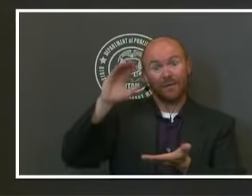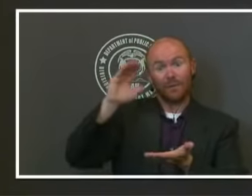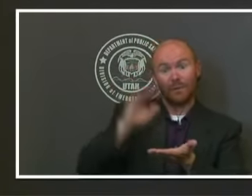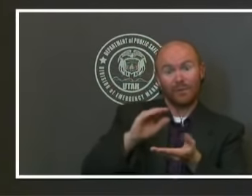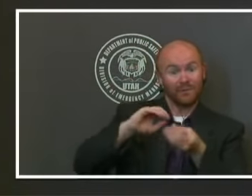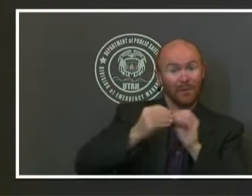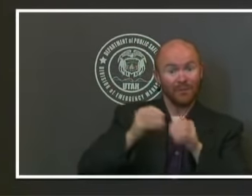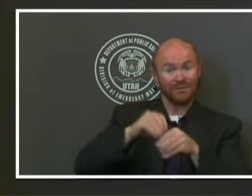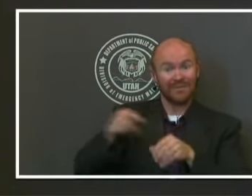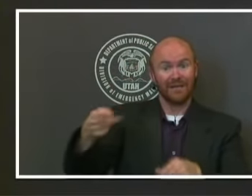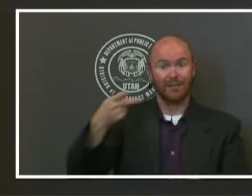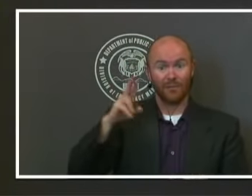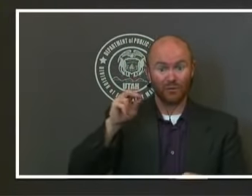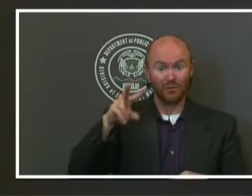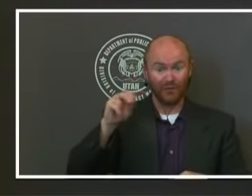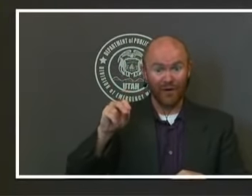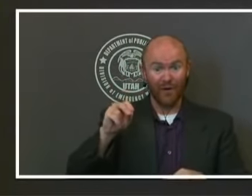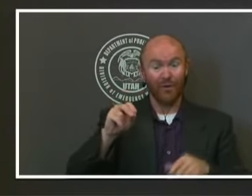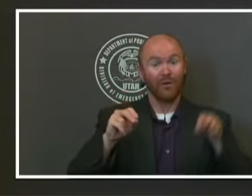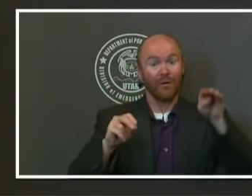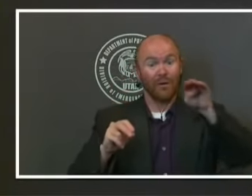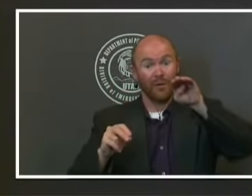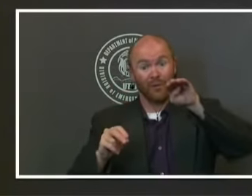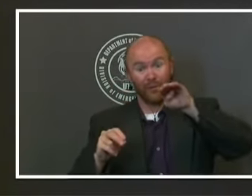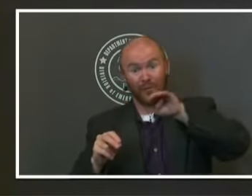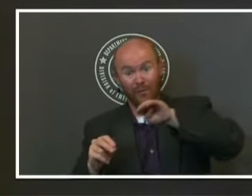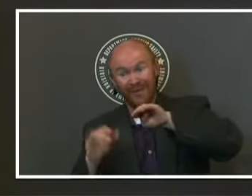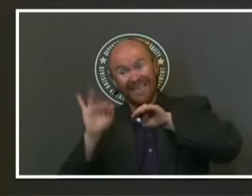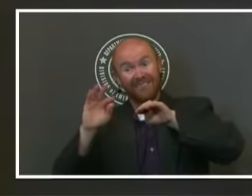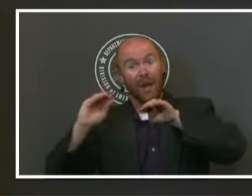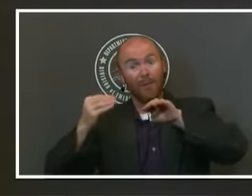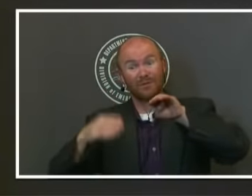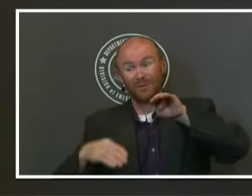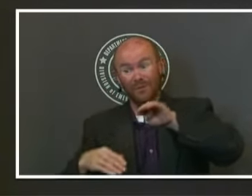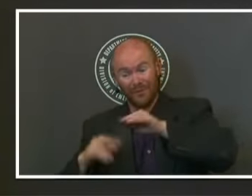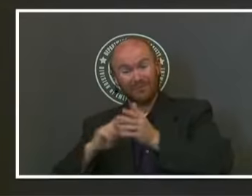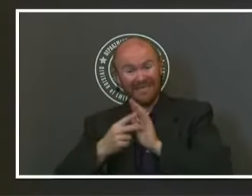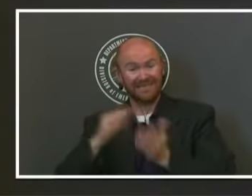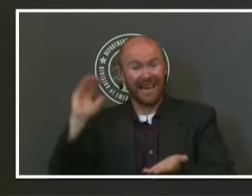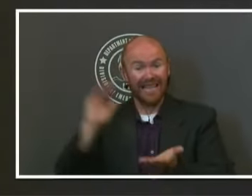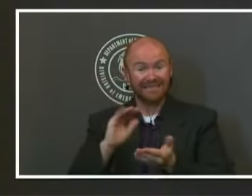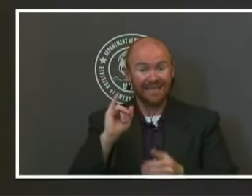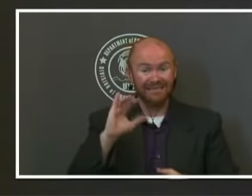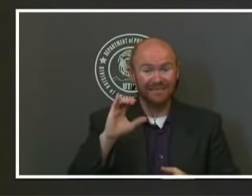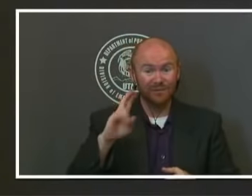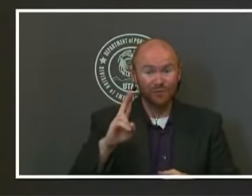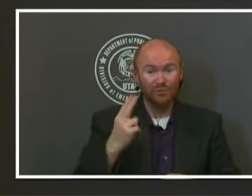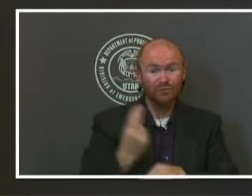decreases the number of people hospitalized in the ICU and